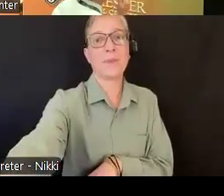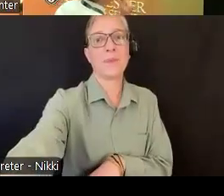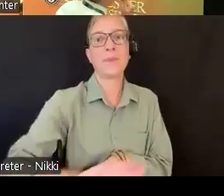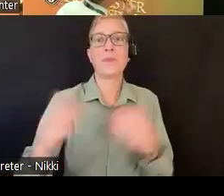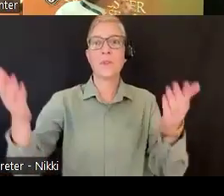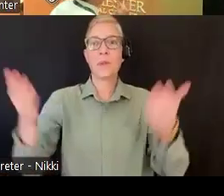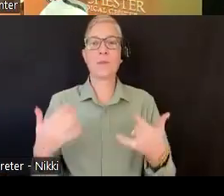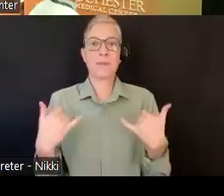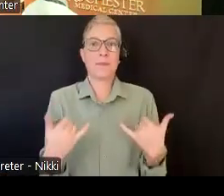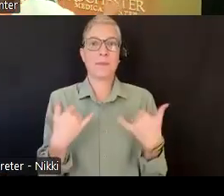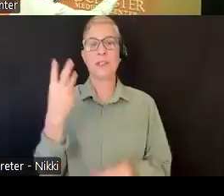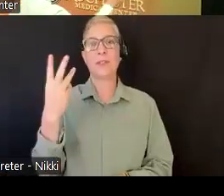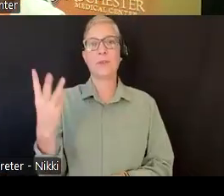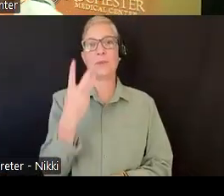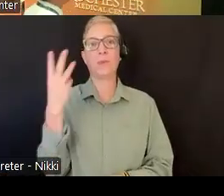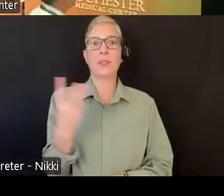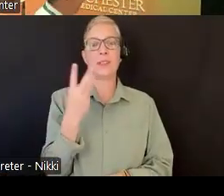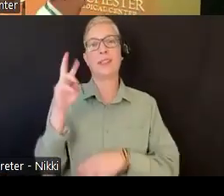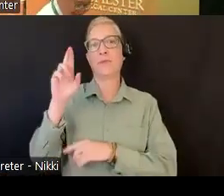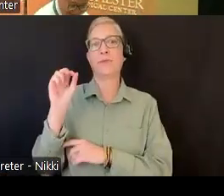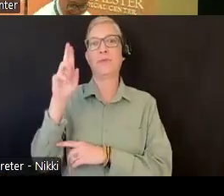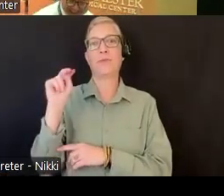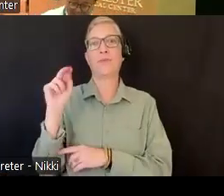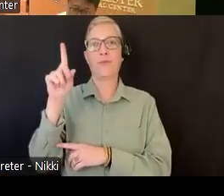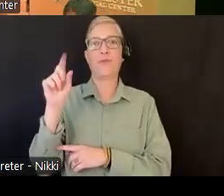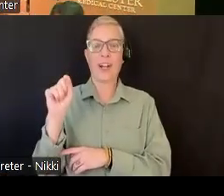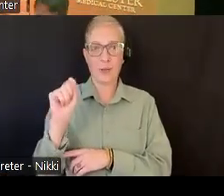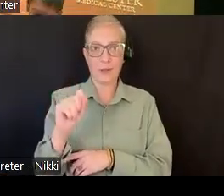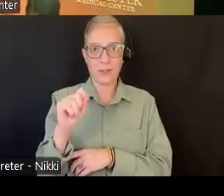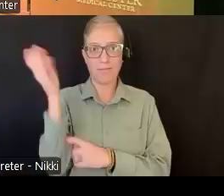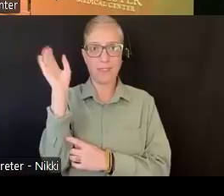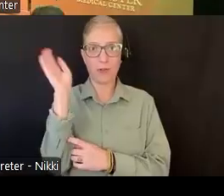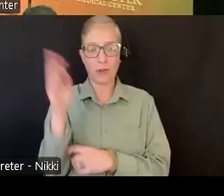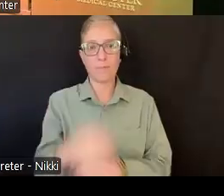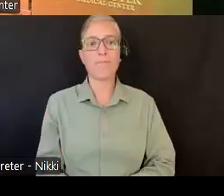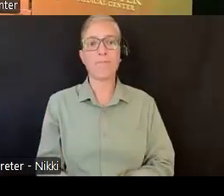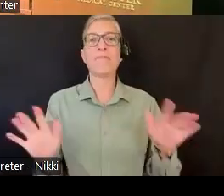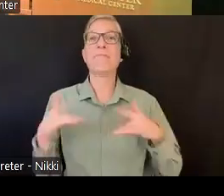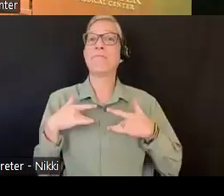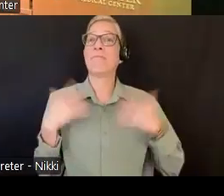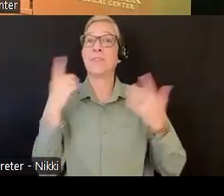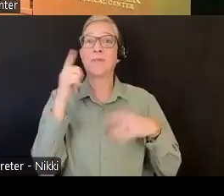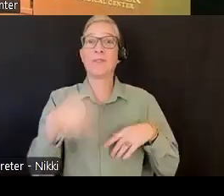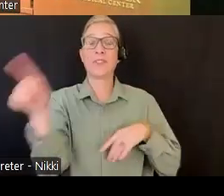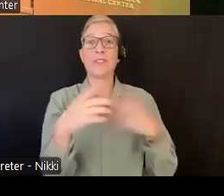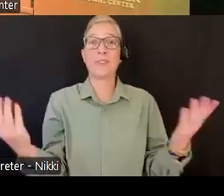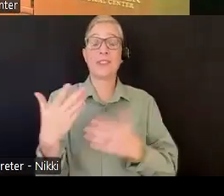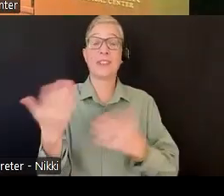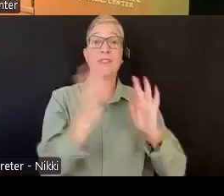uh Wednesday round session. I am very thrilled for all of you to be here both in person and online.